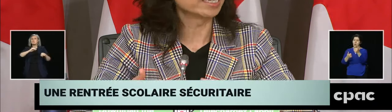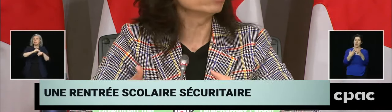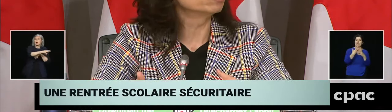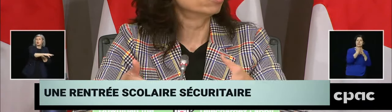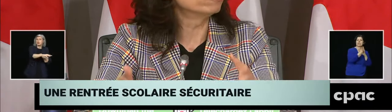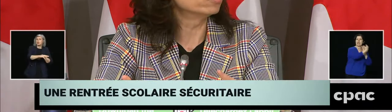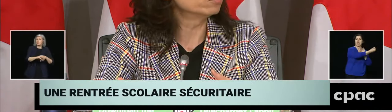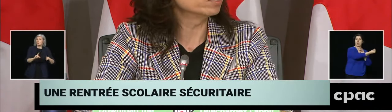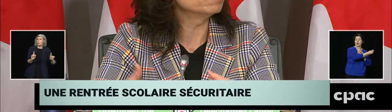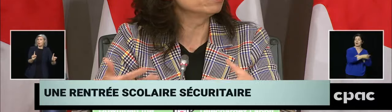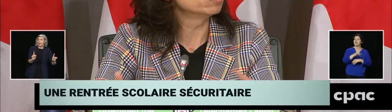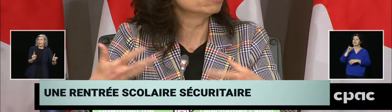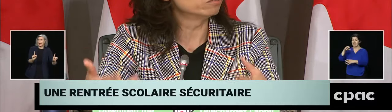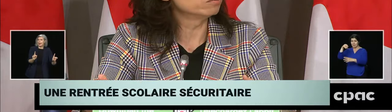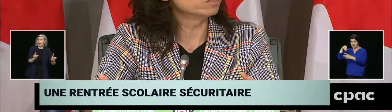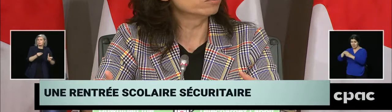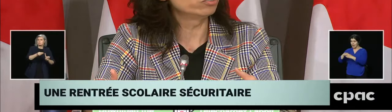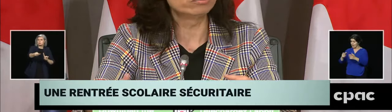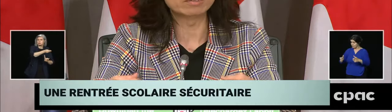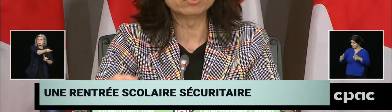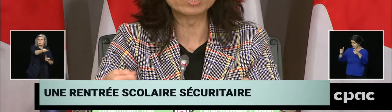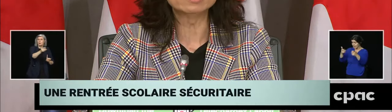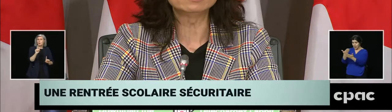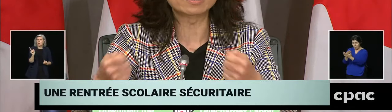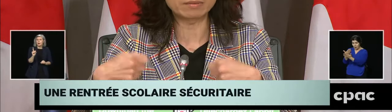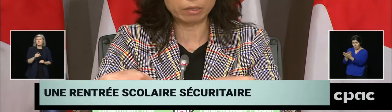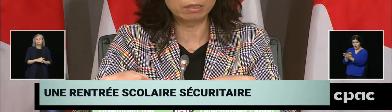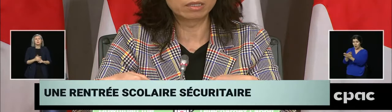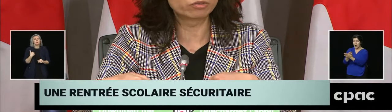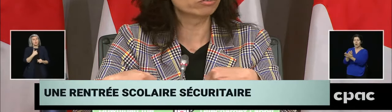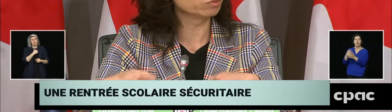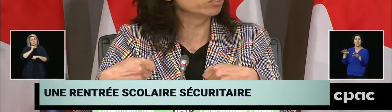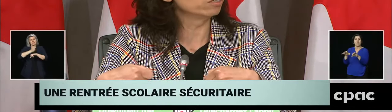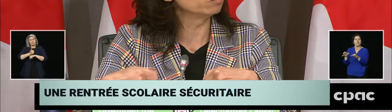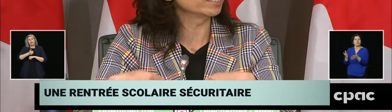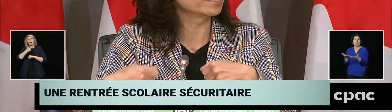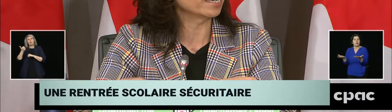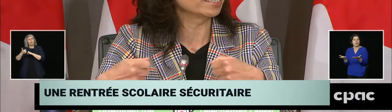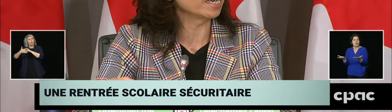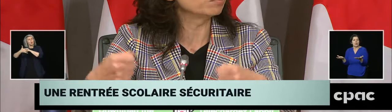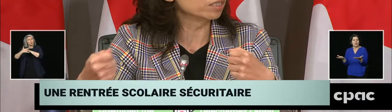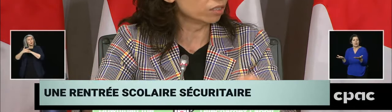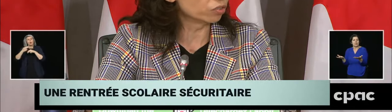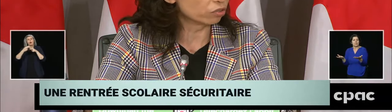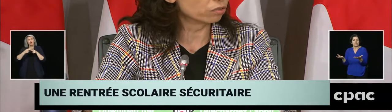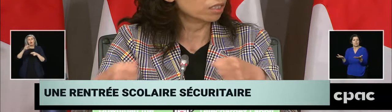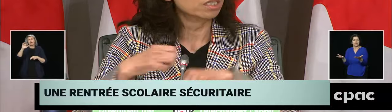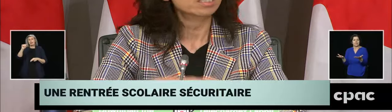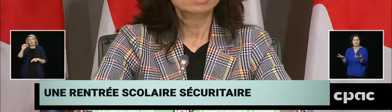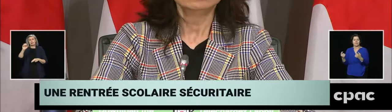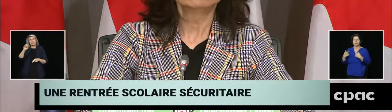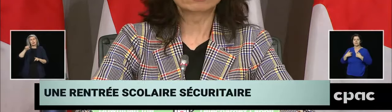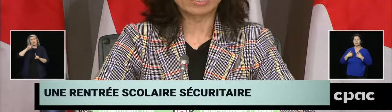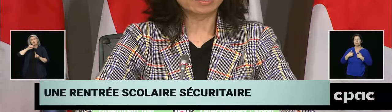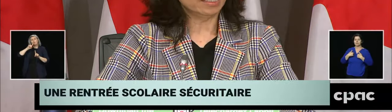SET UP A -- PROVIDED ANOTHER TOOL, WHICH IS LUKE A CASE REPORT WHERE PEOPLE WILL DO A